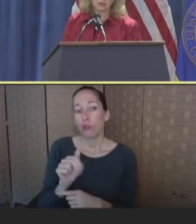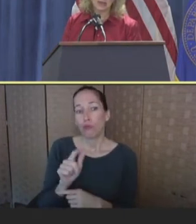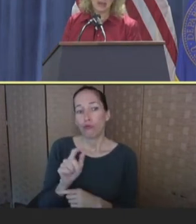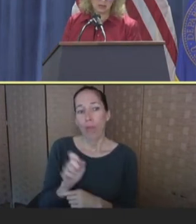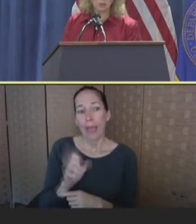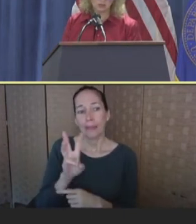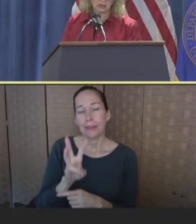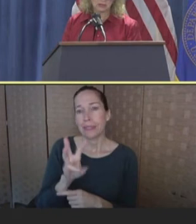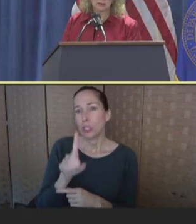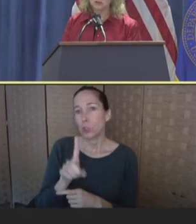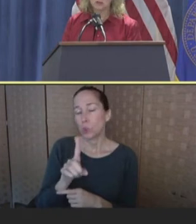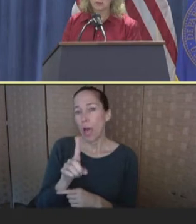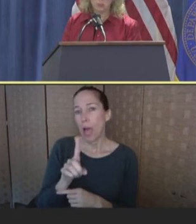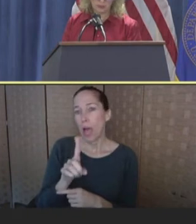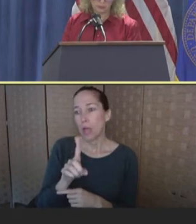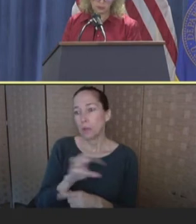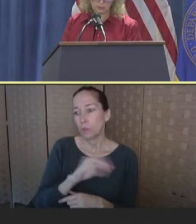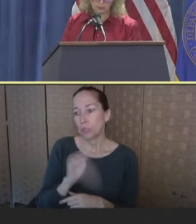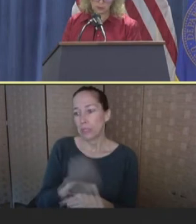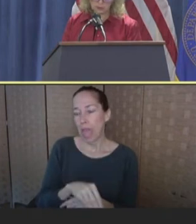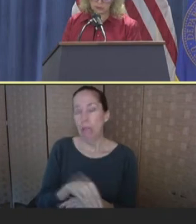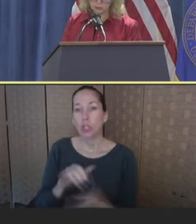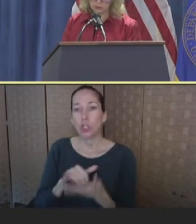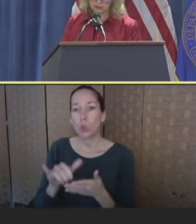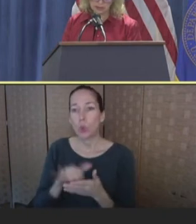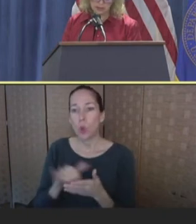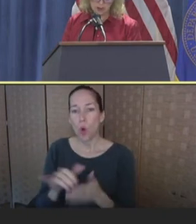80 percent, 79 point something percent.